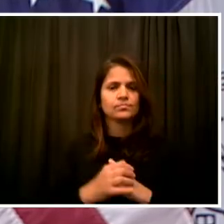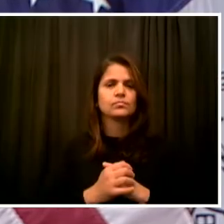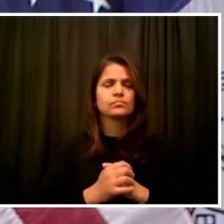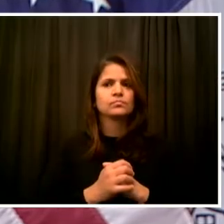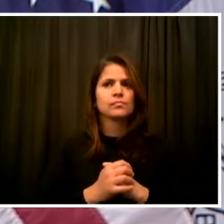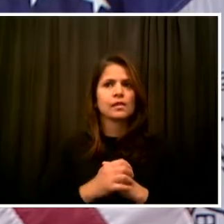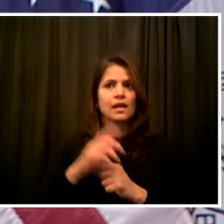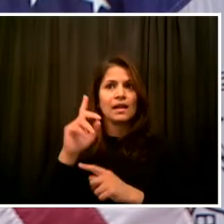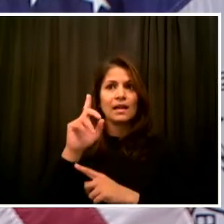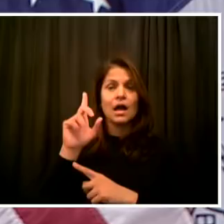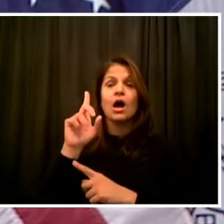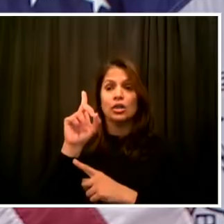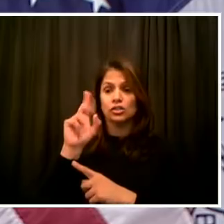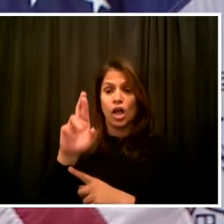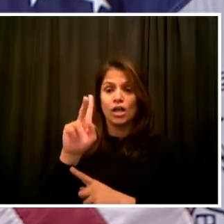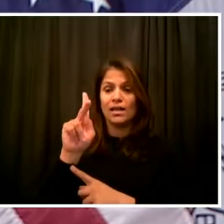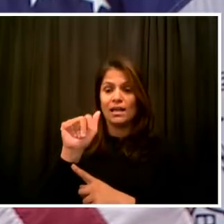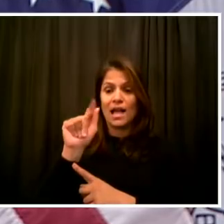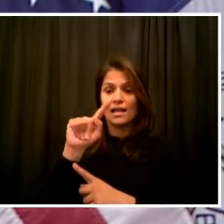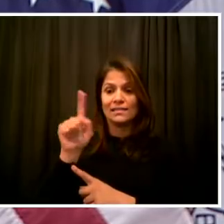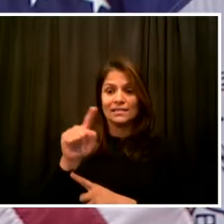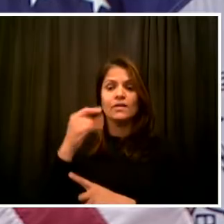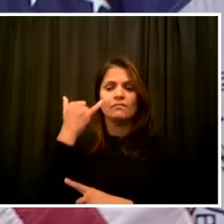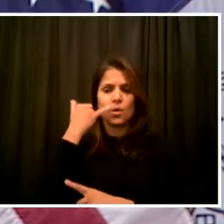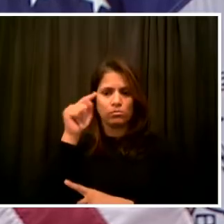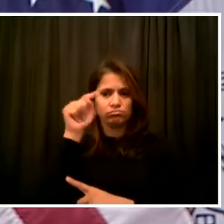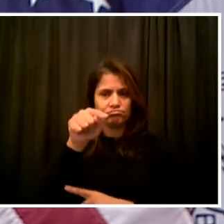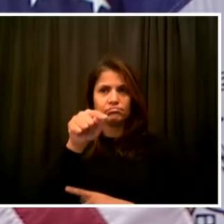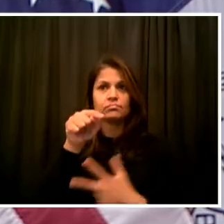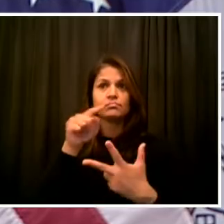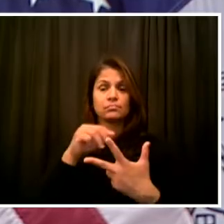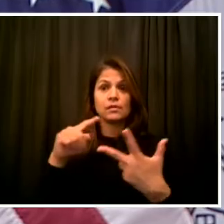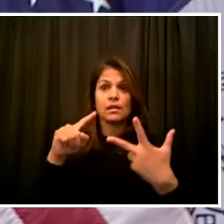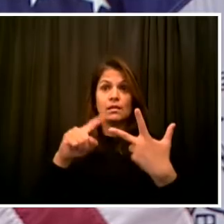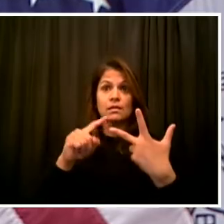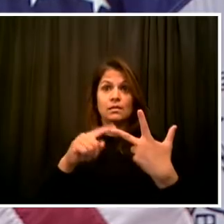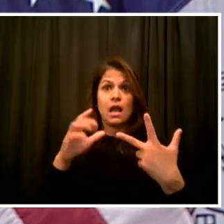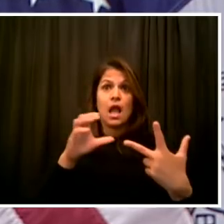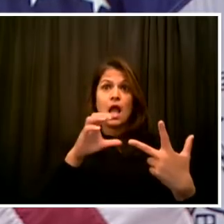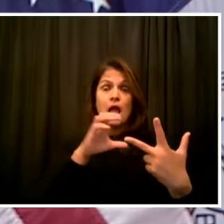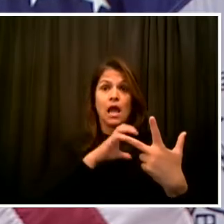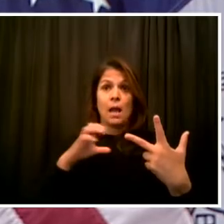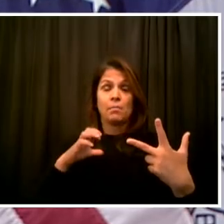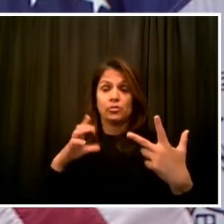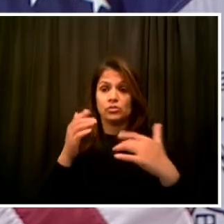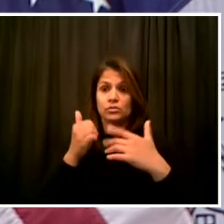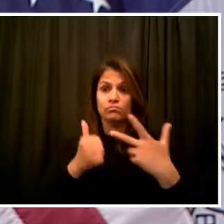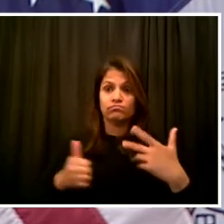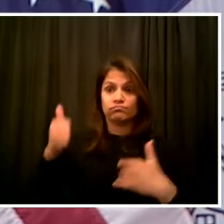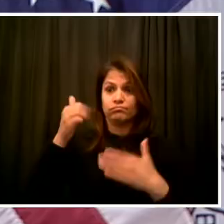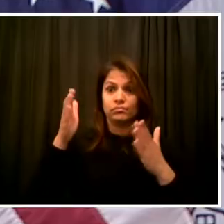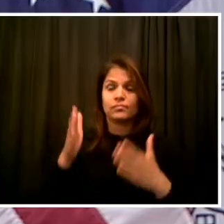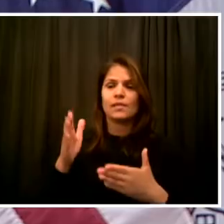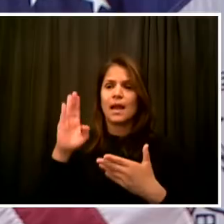FIRST QUESTION IS FROM ANDREW OF NBC NEW YORK. HI. GOODMO RNNIG. HOPE EVERYONE IS DOING WELL. HOW ARE YOU